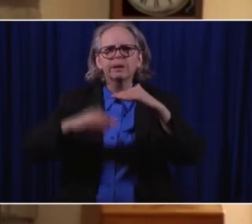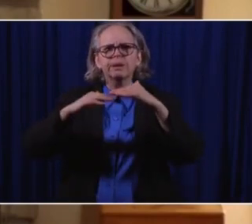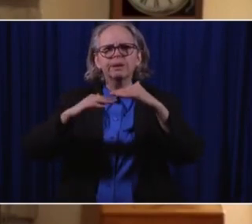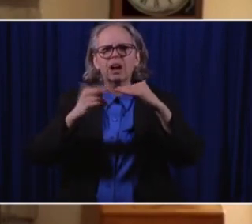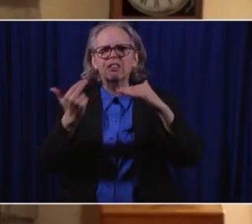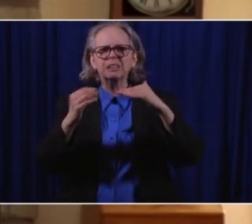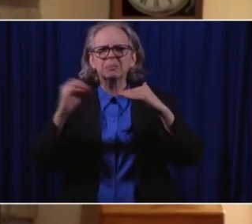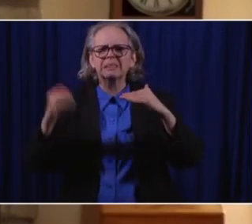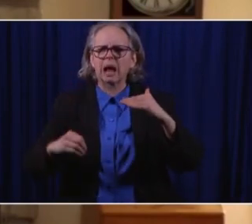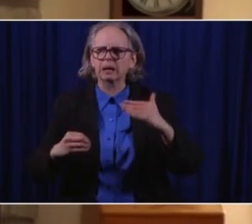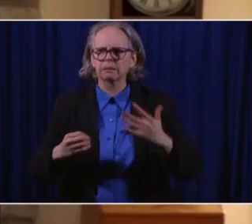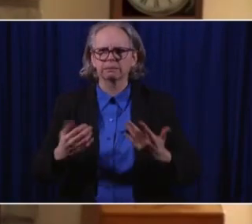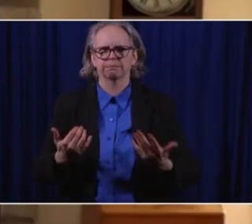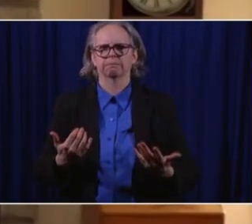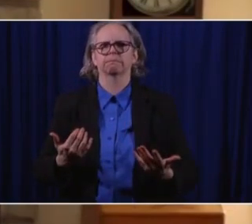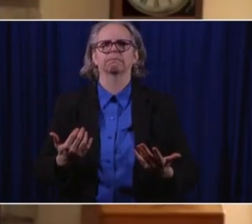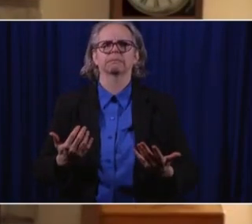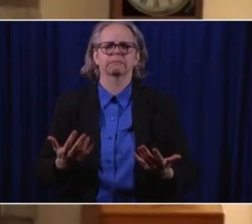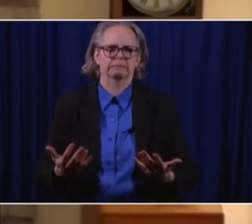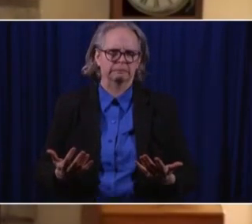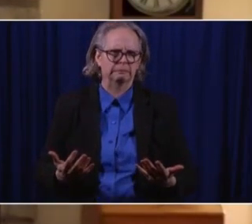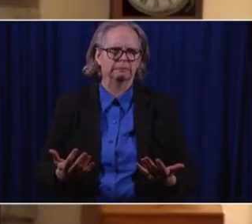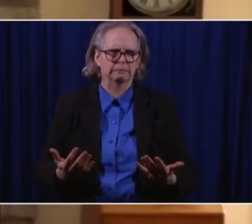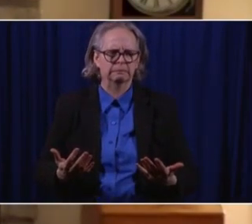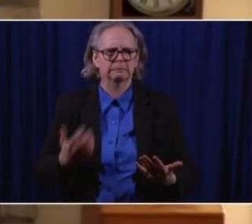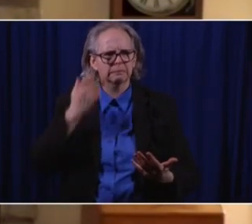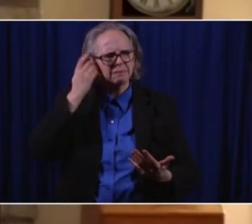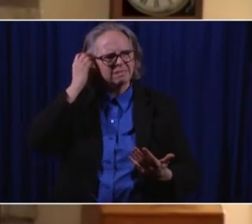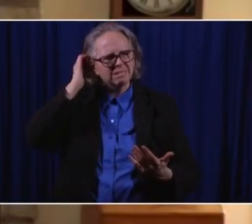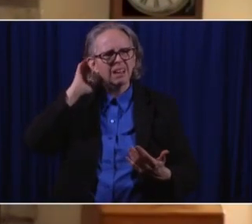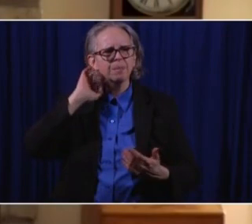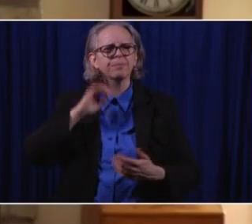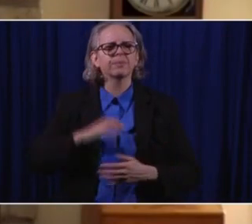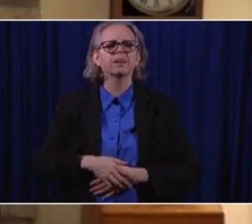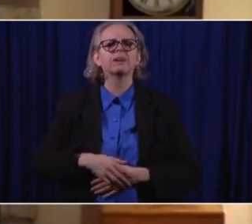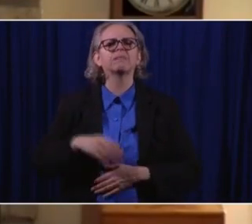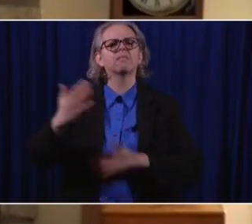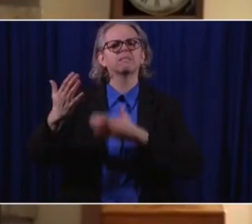we are where we have been the number which we've been advising people be very careful